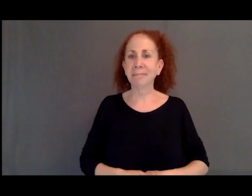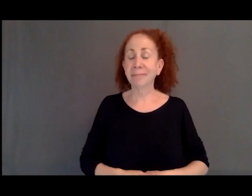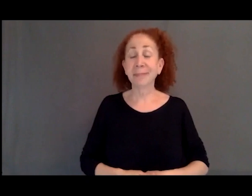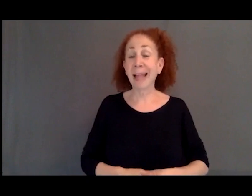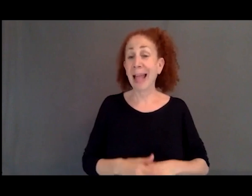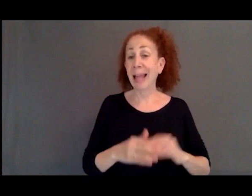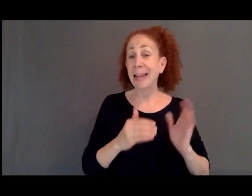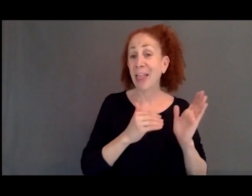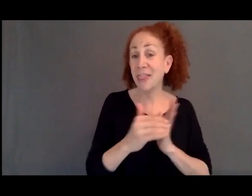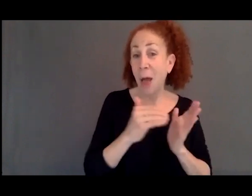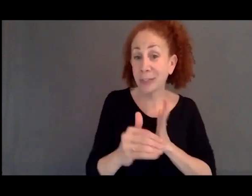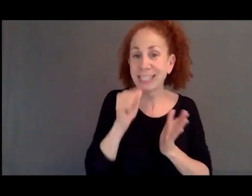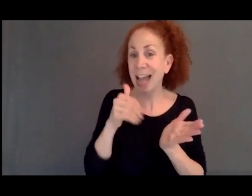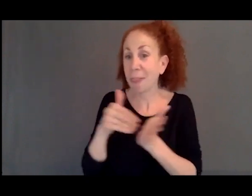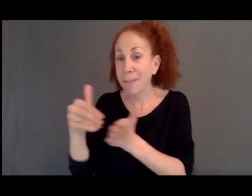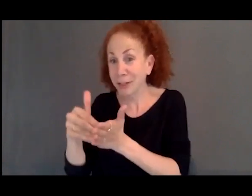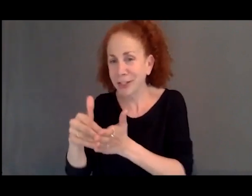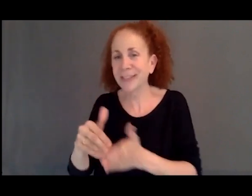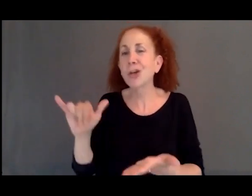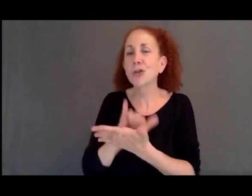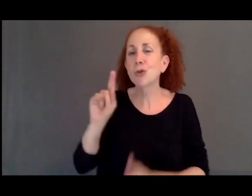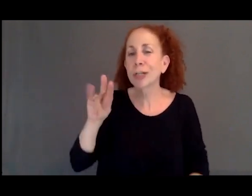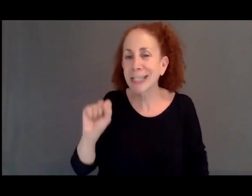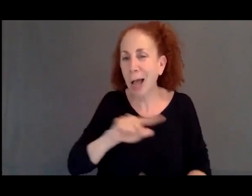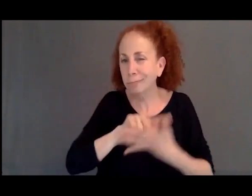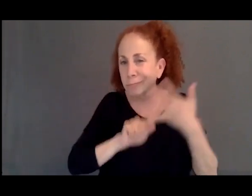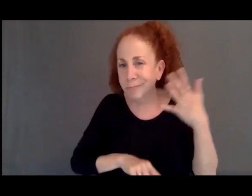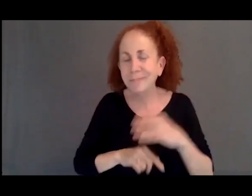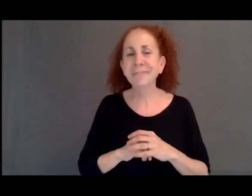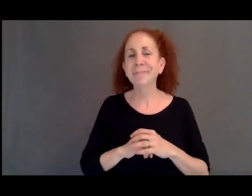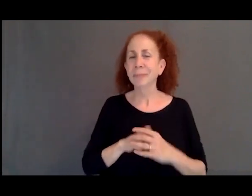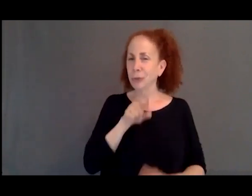the millions, on the pages of The New York Times and elsewhere, in terms of thinking about,